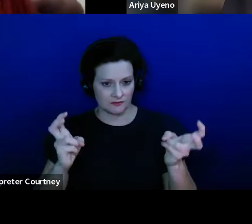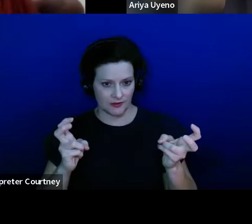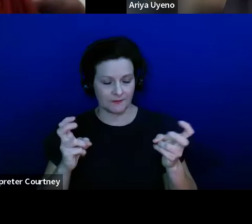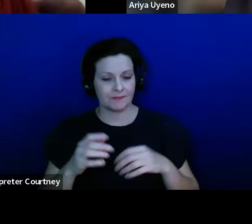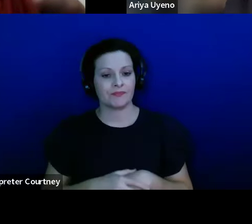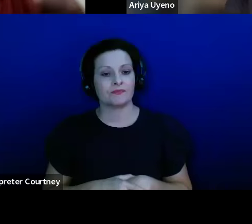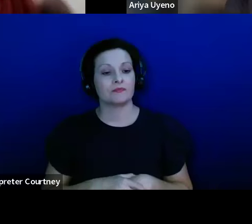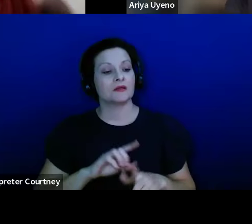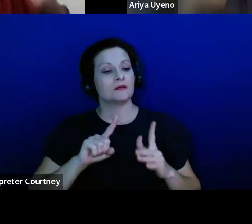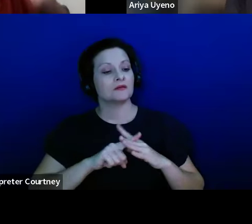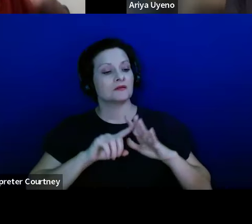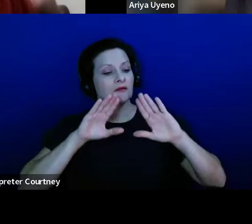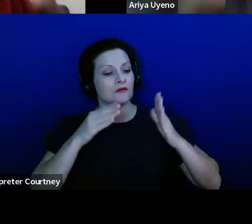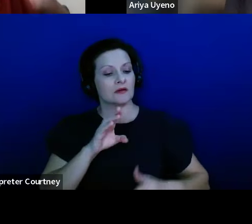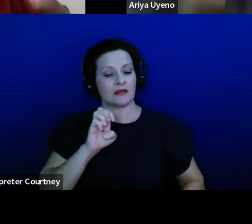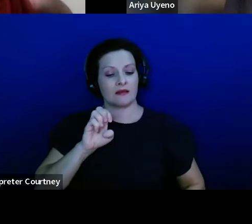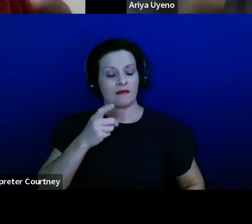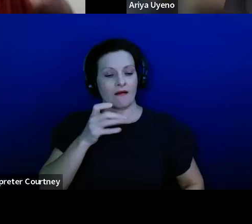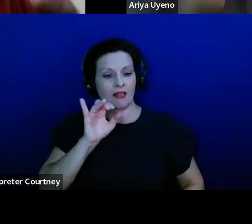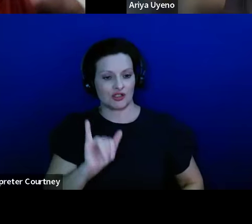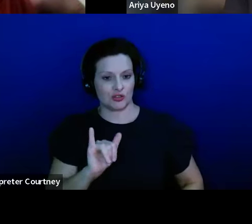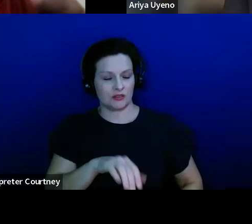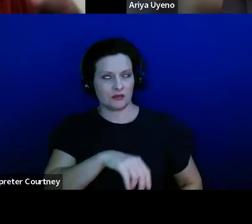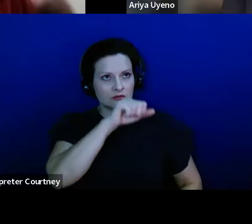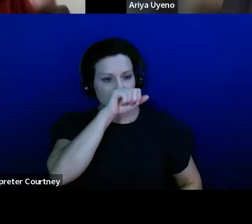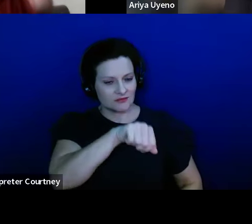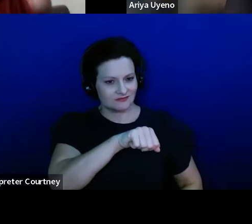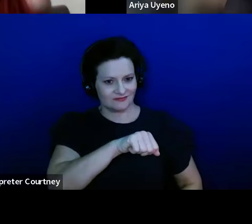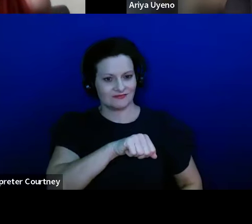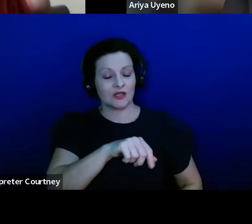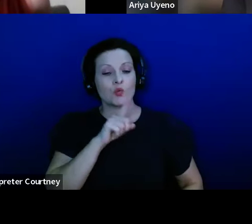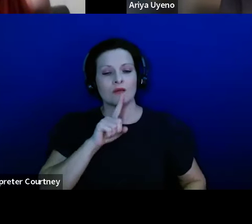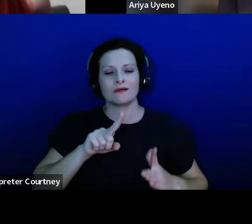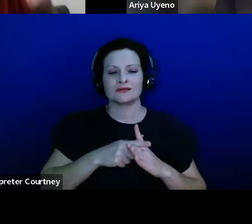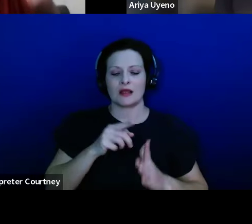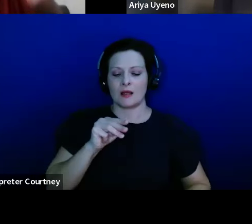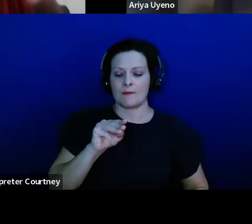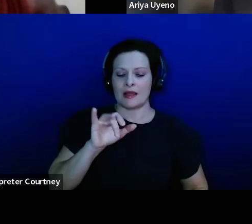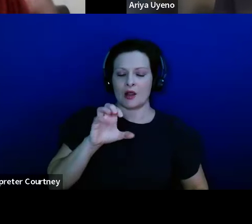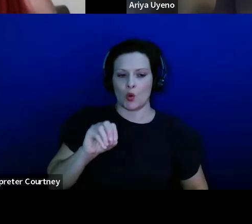in ecology and I loved it. And I actually started out in microbiology and transitioned to ecology